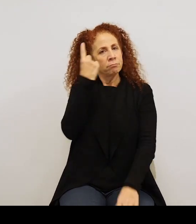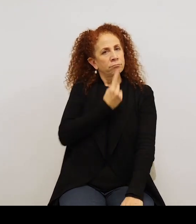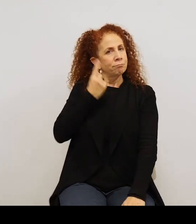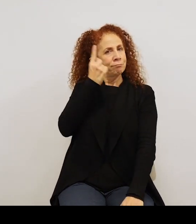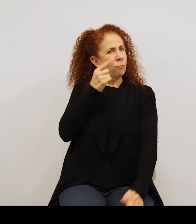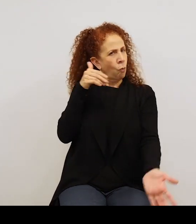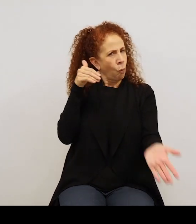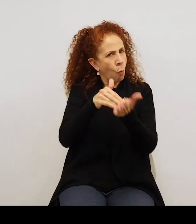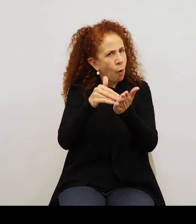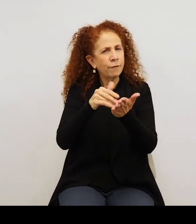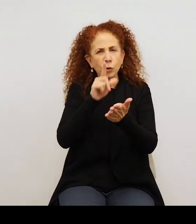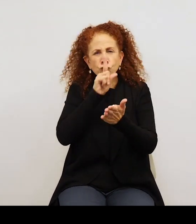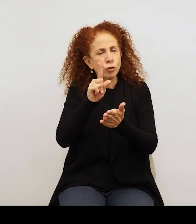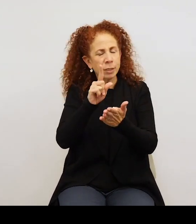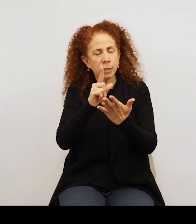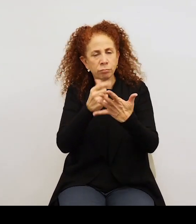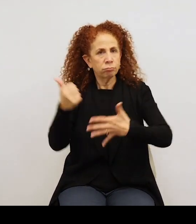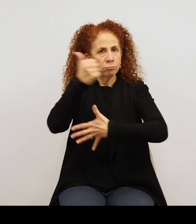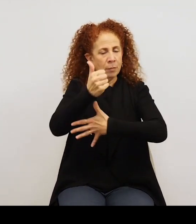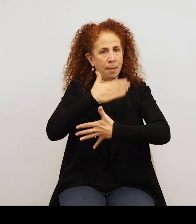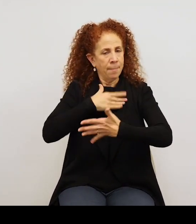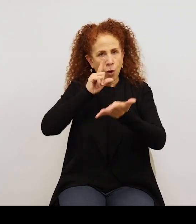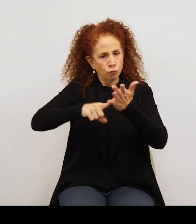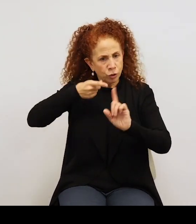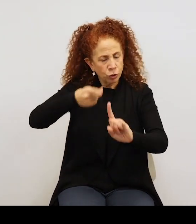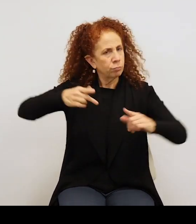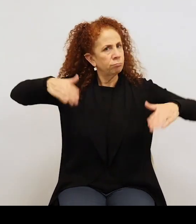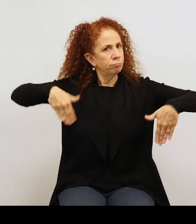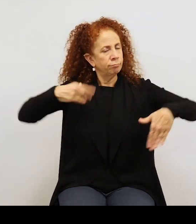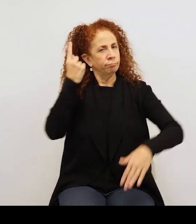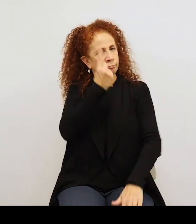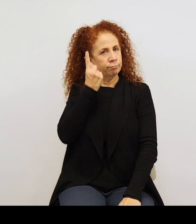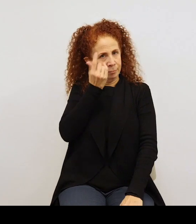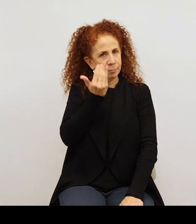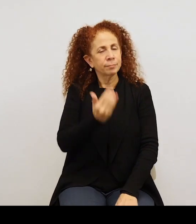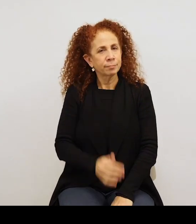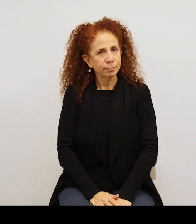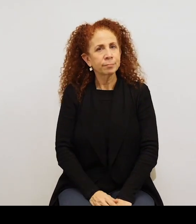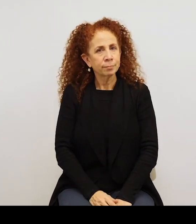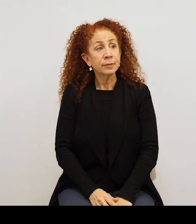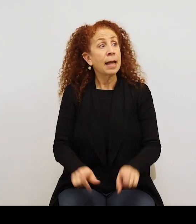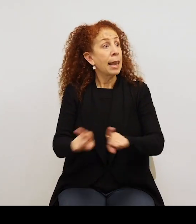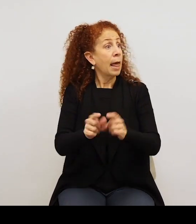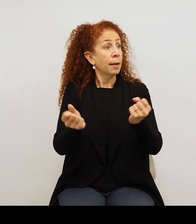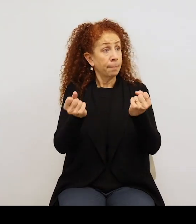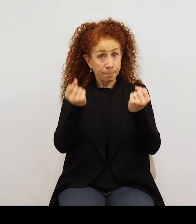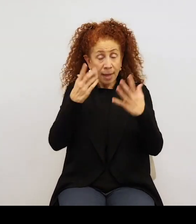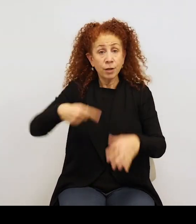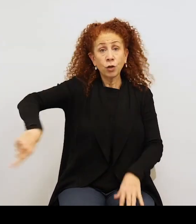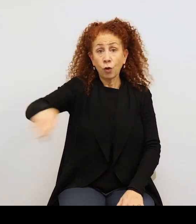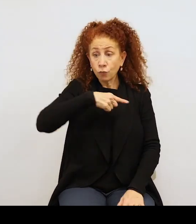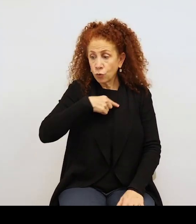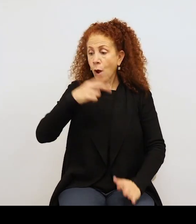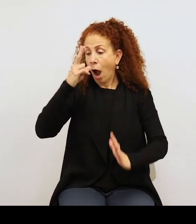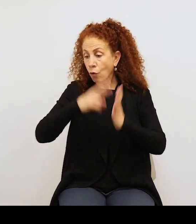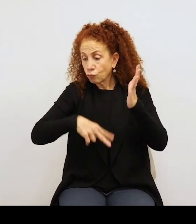really been at the center of my research interests thus far. Like most of us, I read .. I read Malinowski.